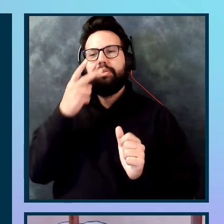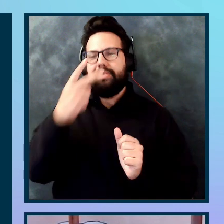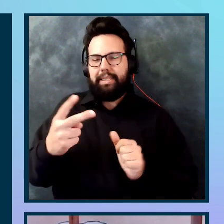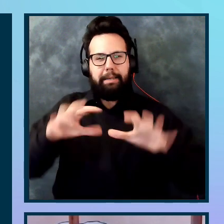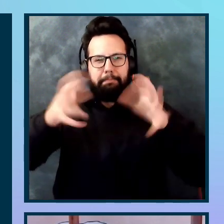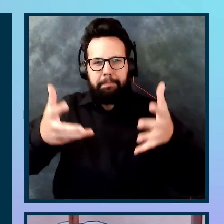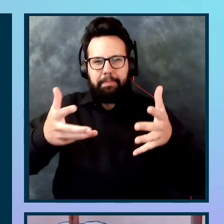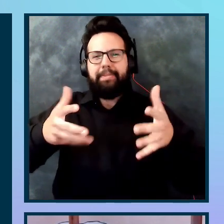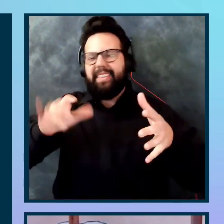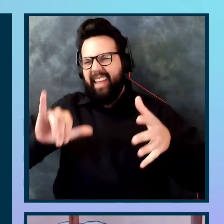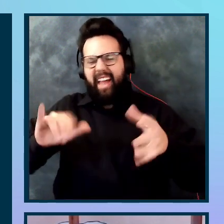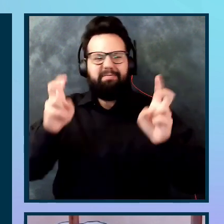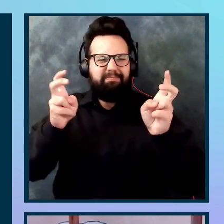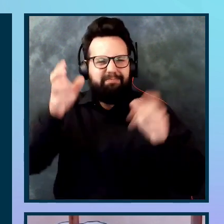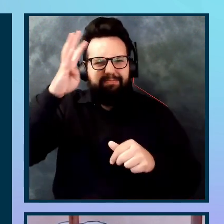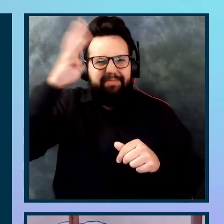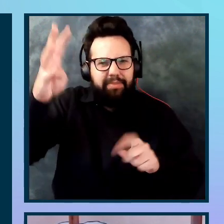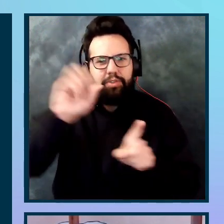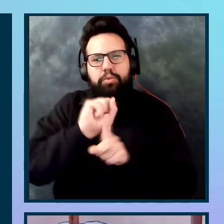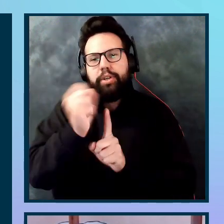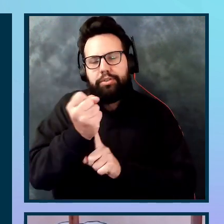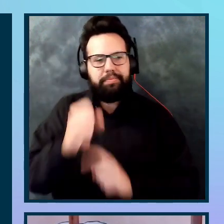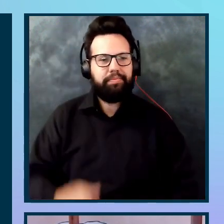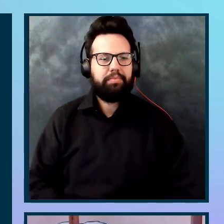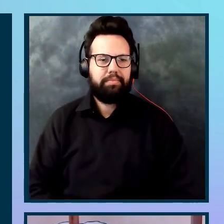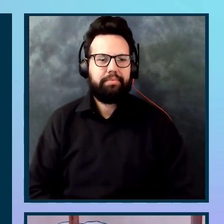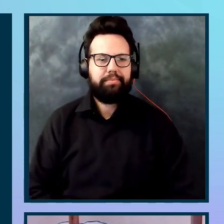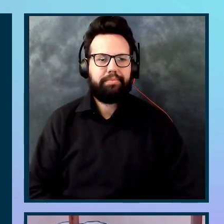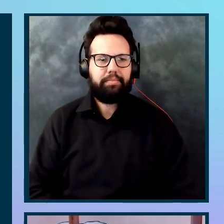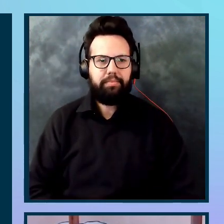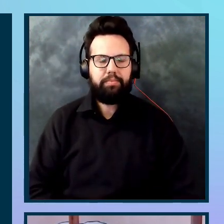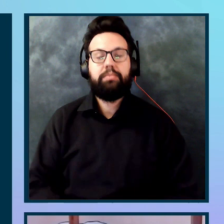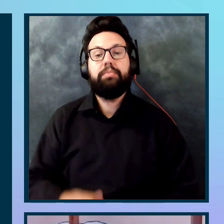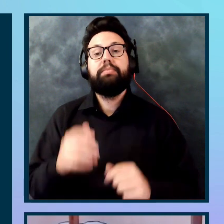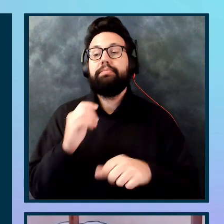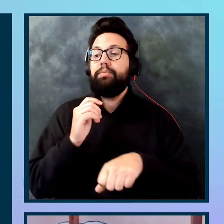so writing acceptance criteria in this path,